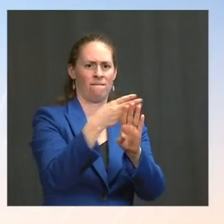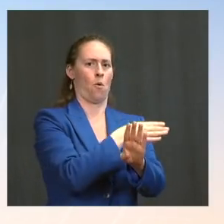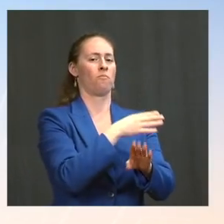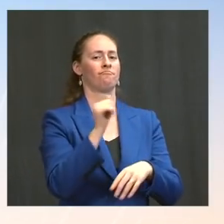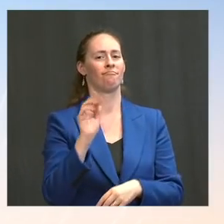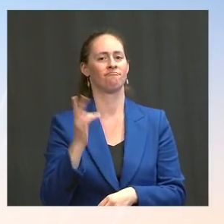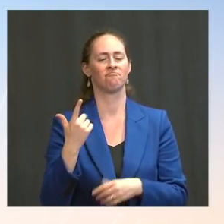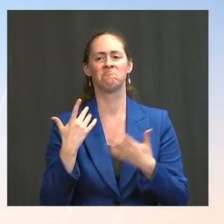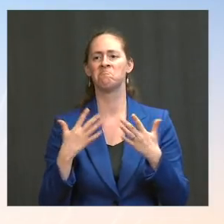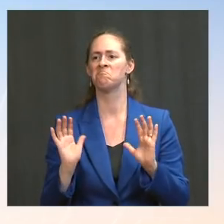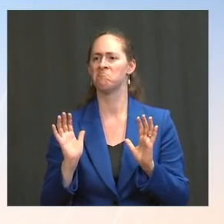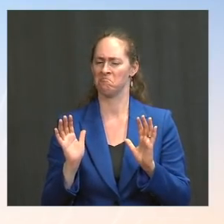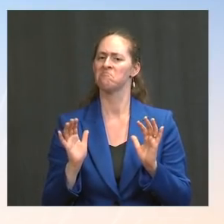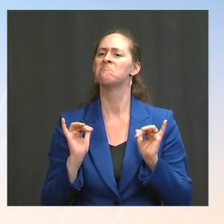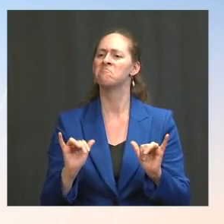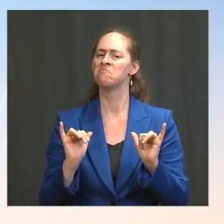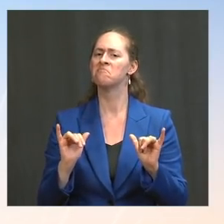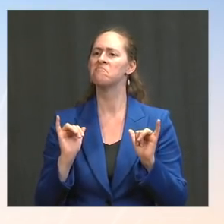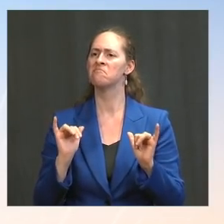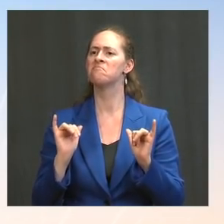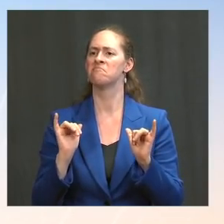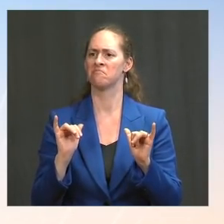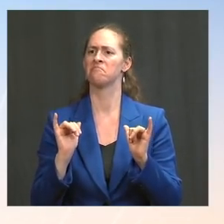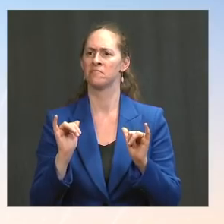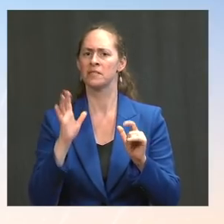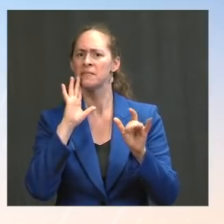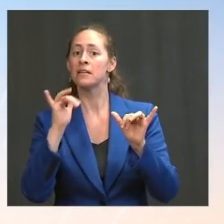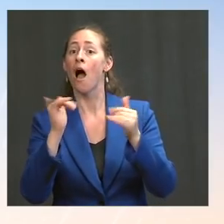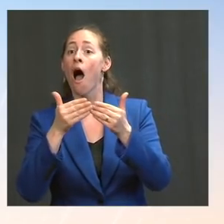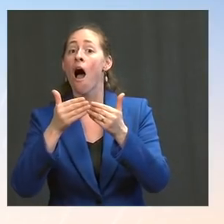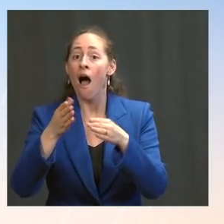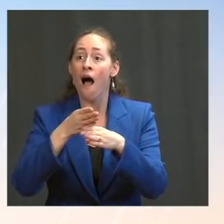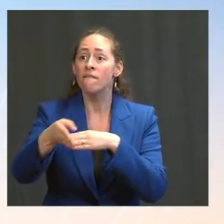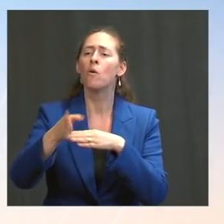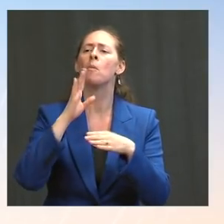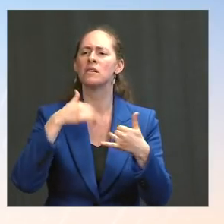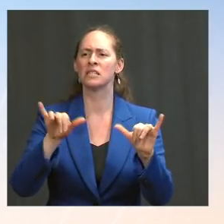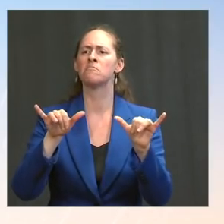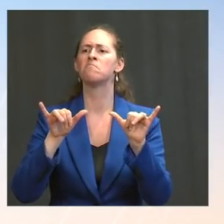But certainly, our timeline is to relocate these individuals to a location outside of Afghanistan